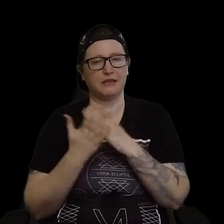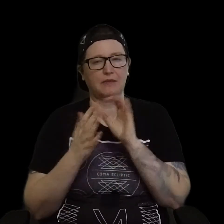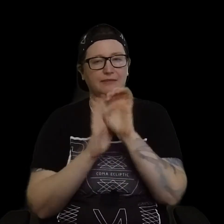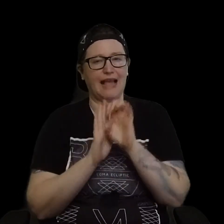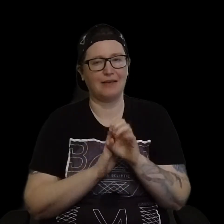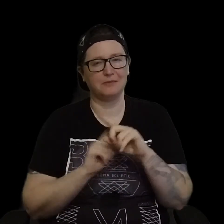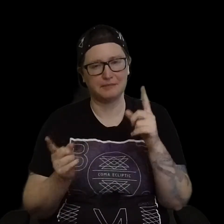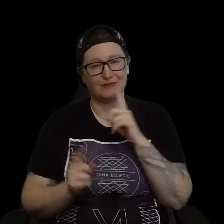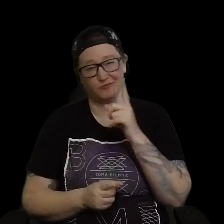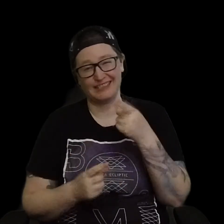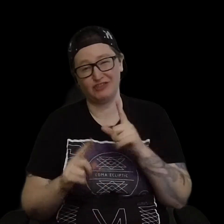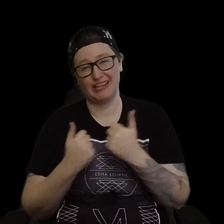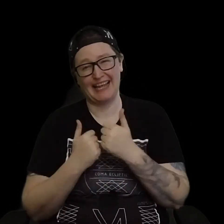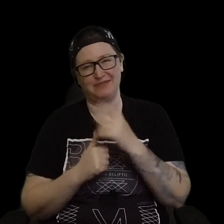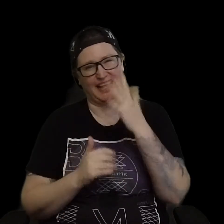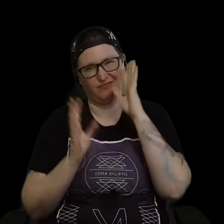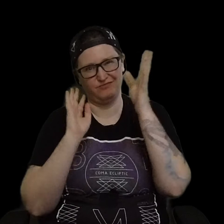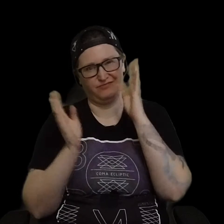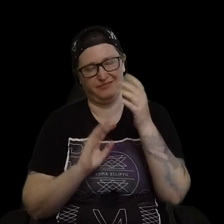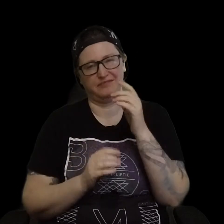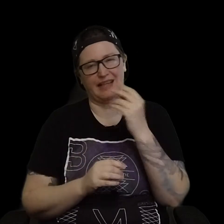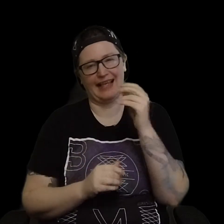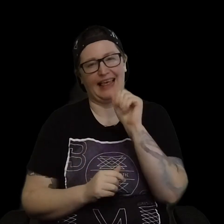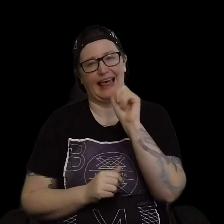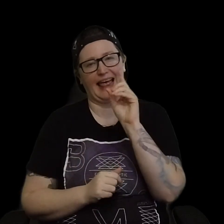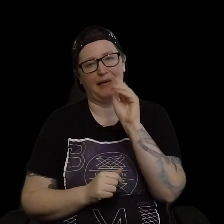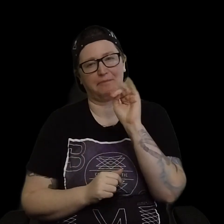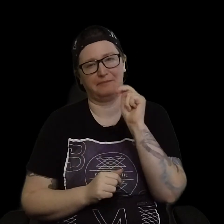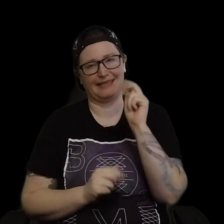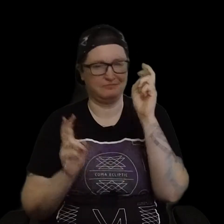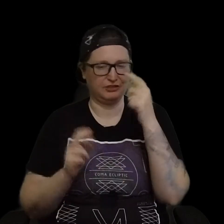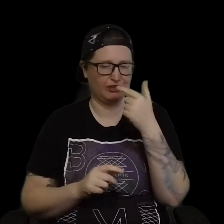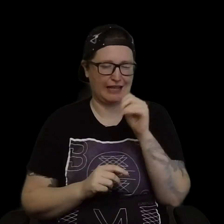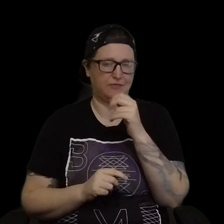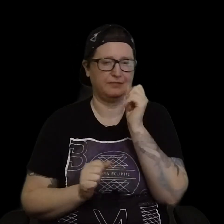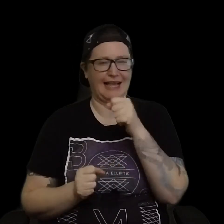character there are some examples but again you can just be creative with this game and you know